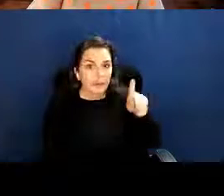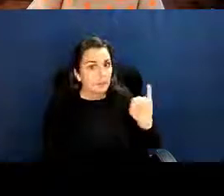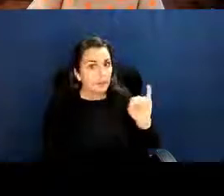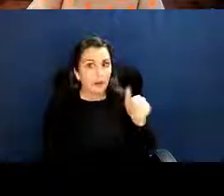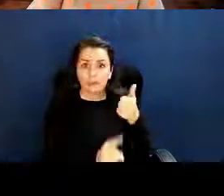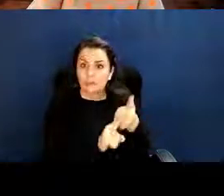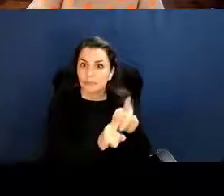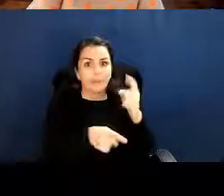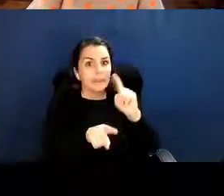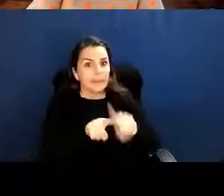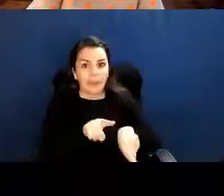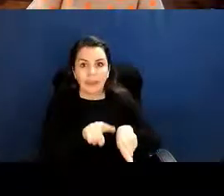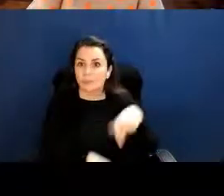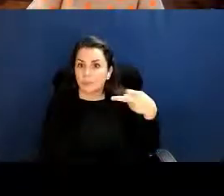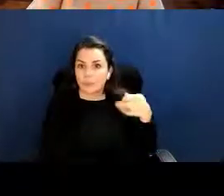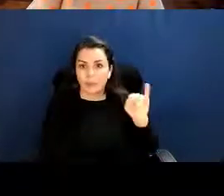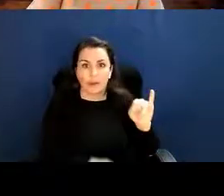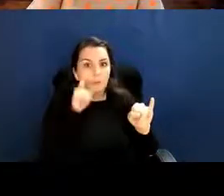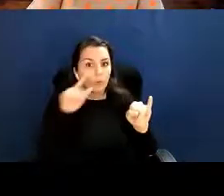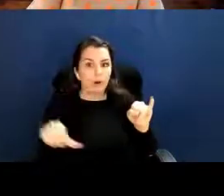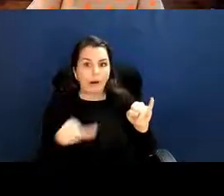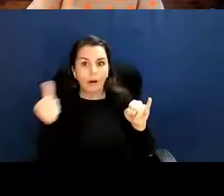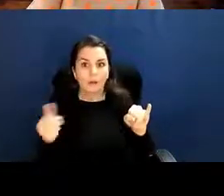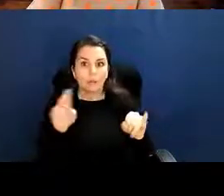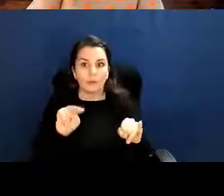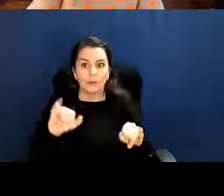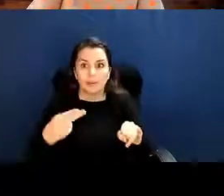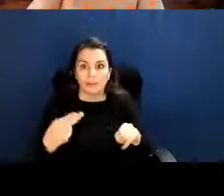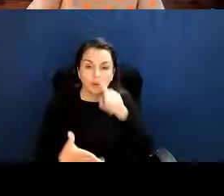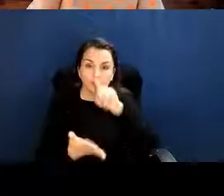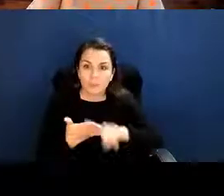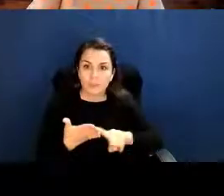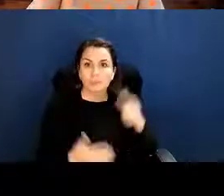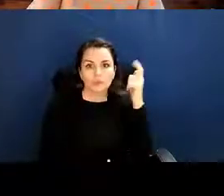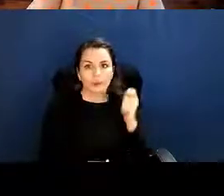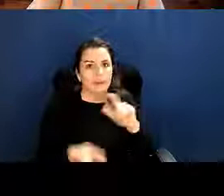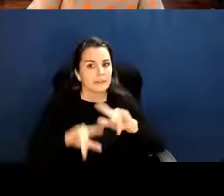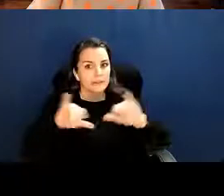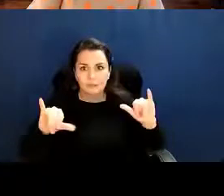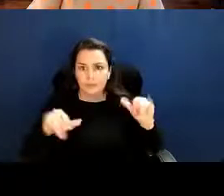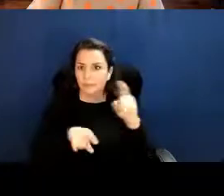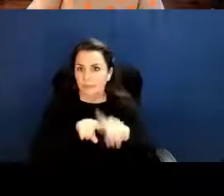on another NIH research grant at the time of award, and when we say research,